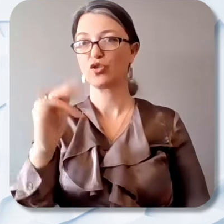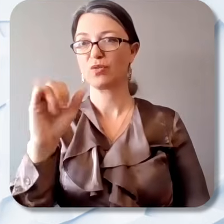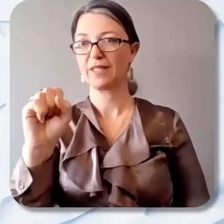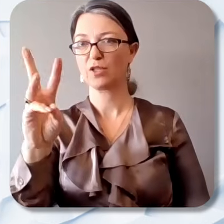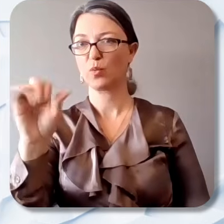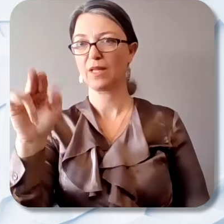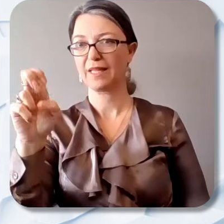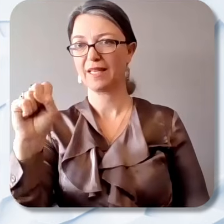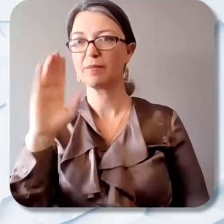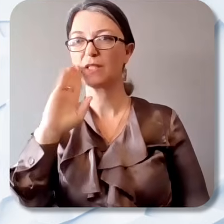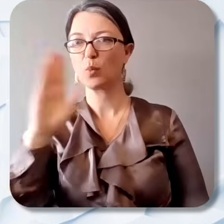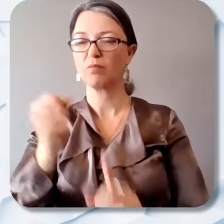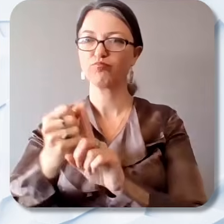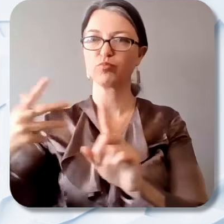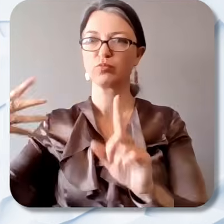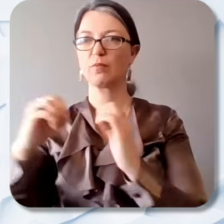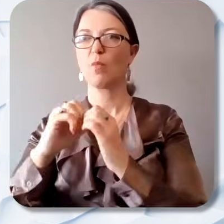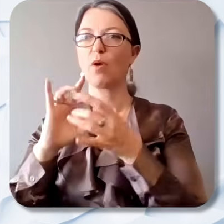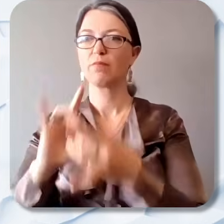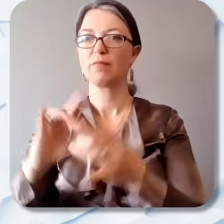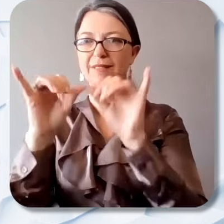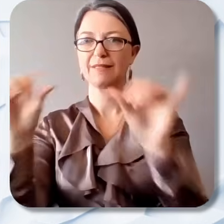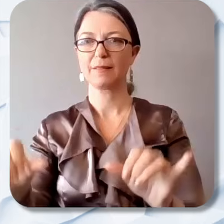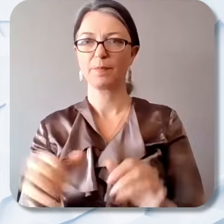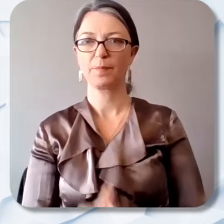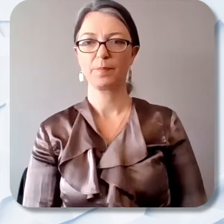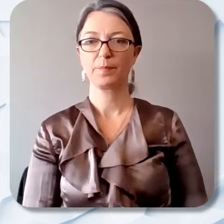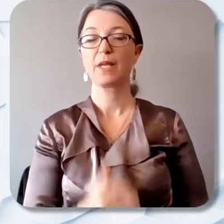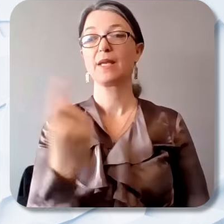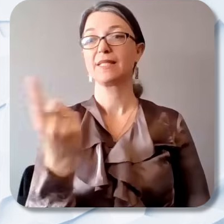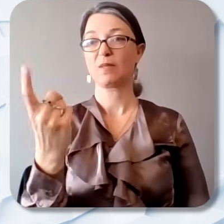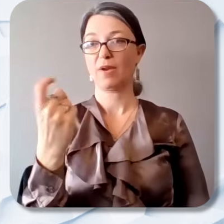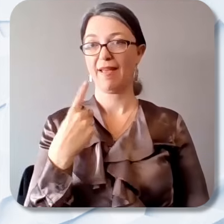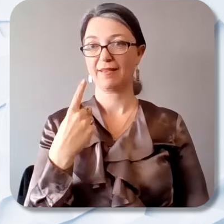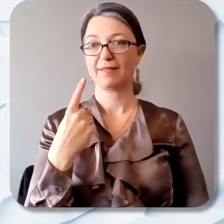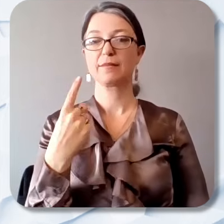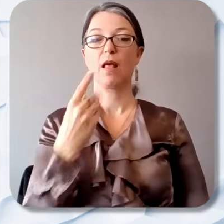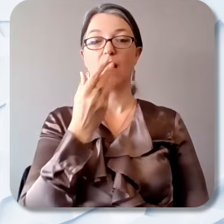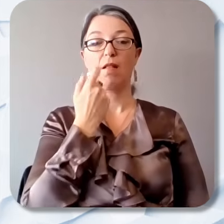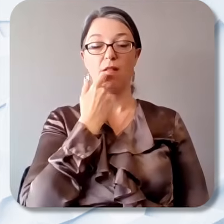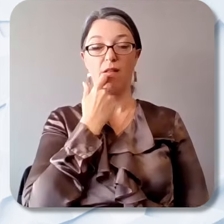Somebody asked, we were notified earlier that we would be looking at data from February